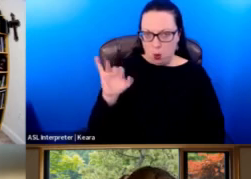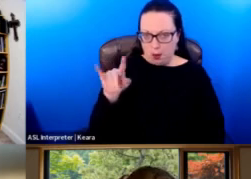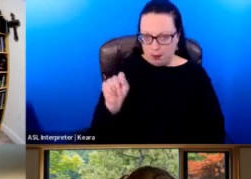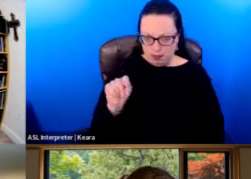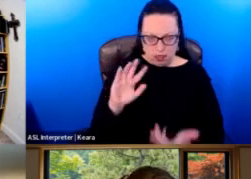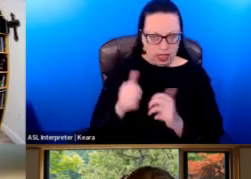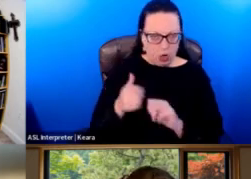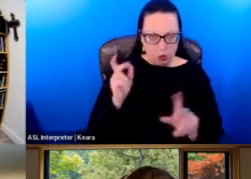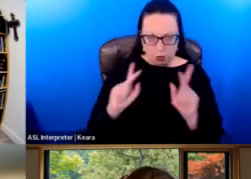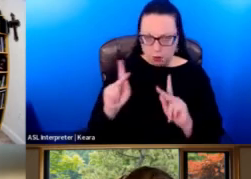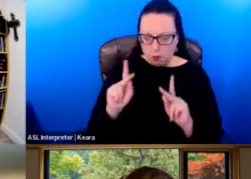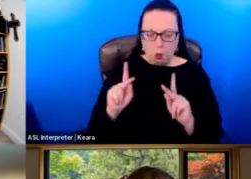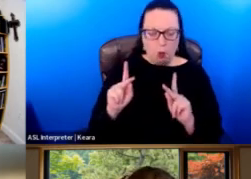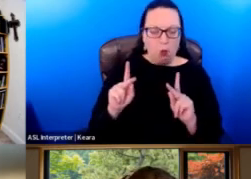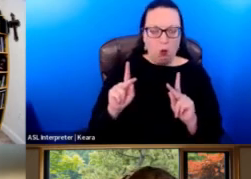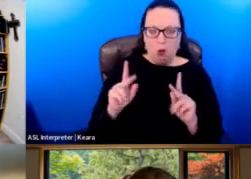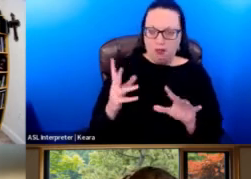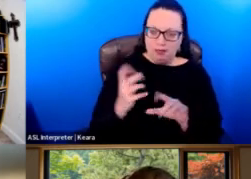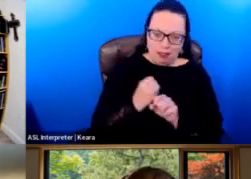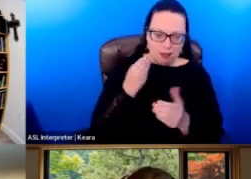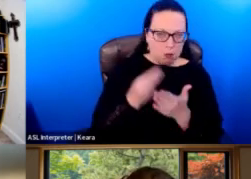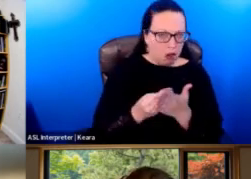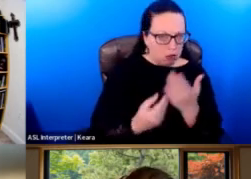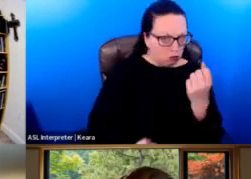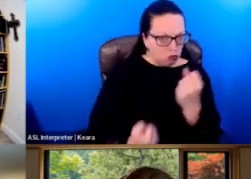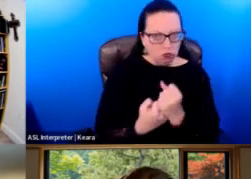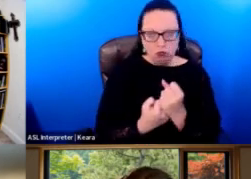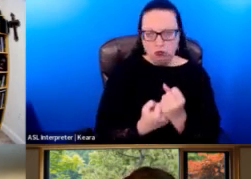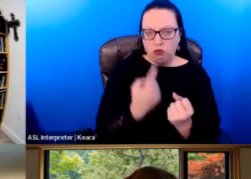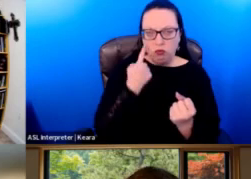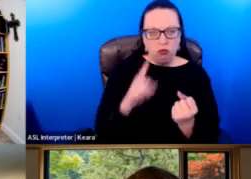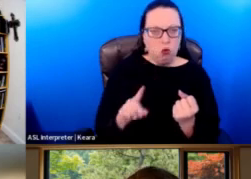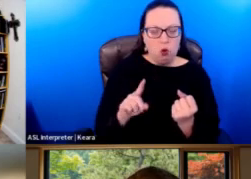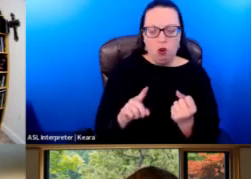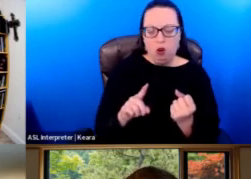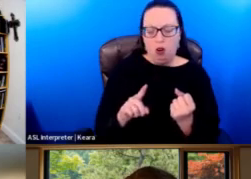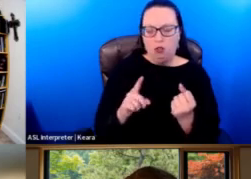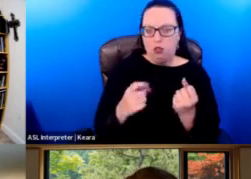secure some of the supports and services for people with disabilities who are interested